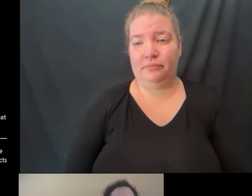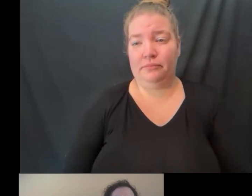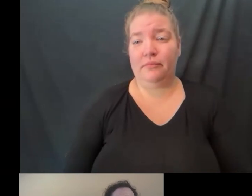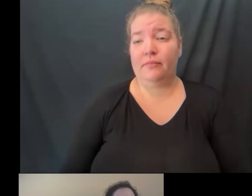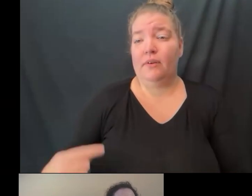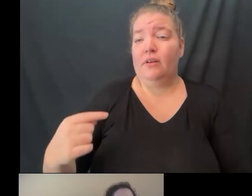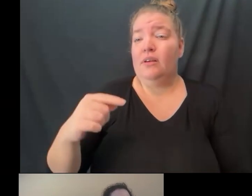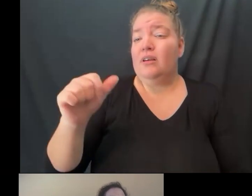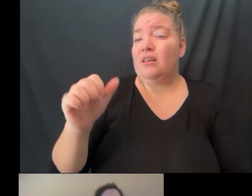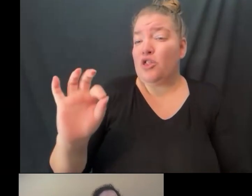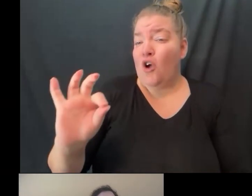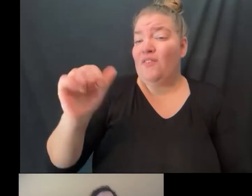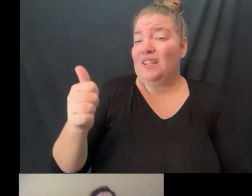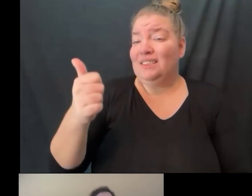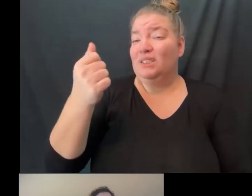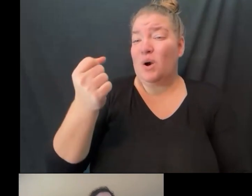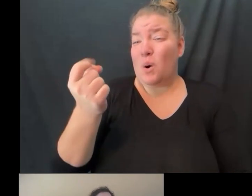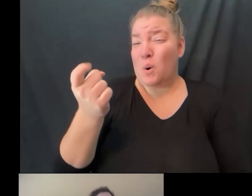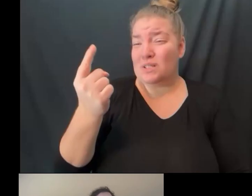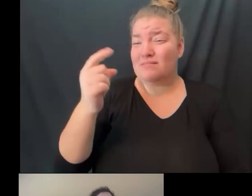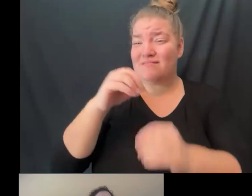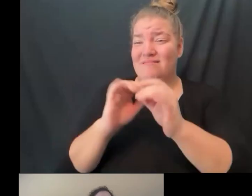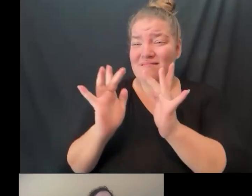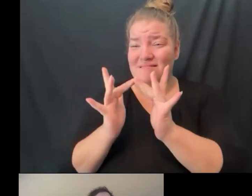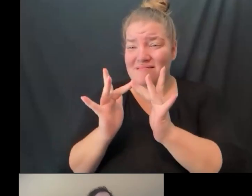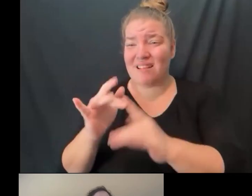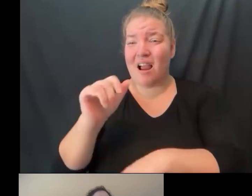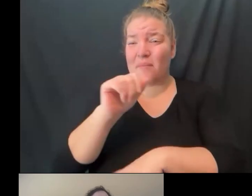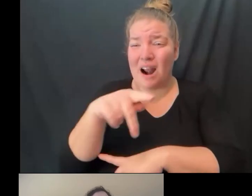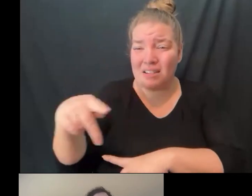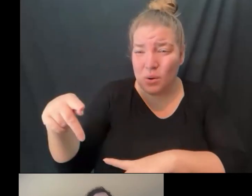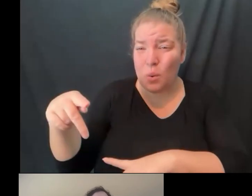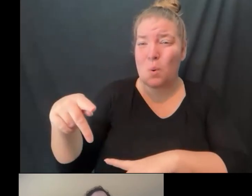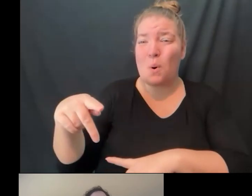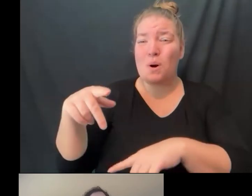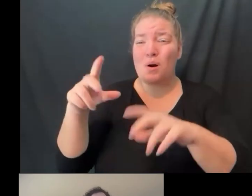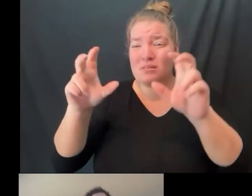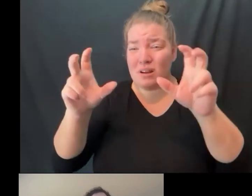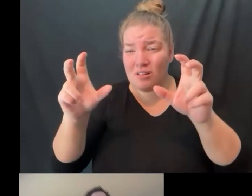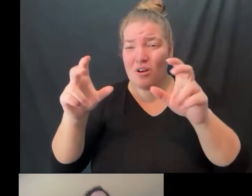So Clause 9, Clause 10 and Clause 11 apply to web content, digital documents and mobile apps.